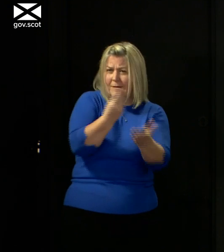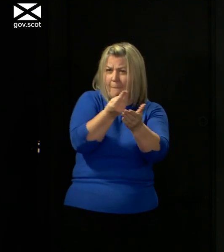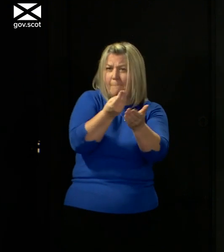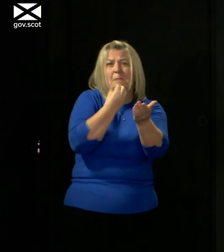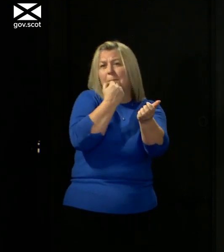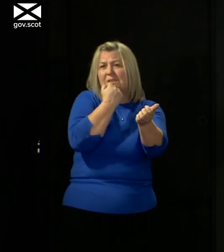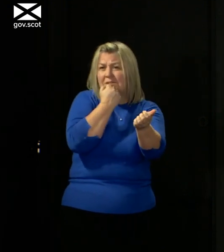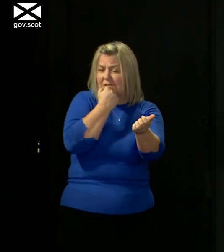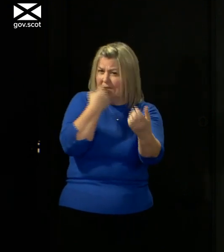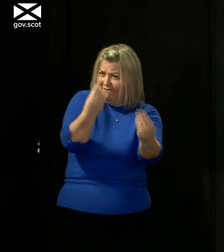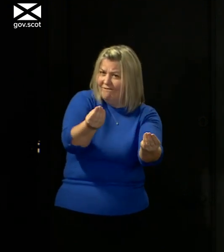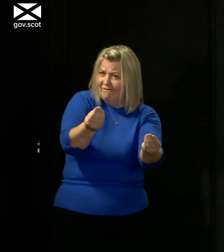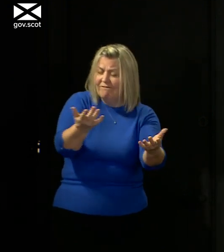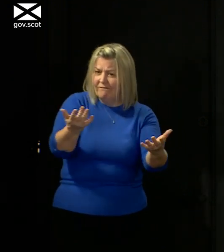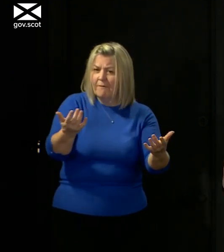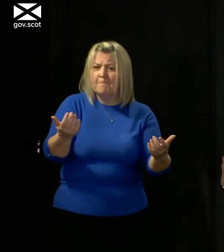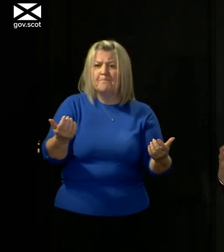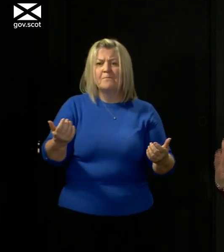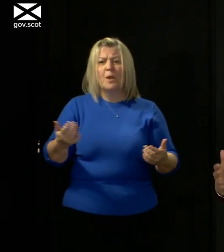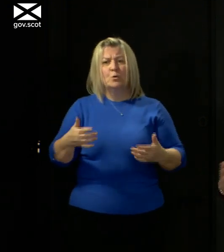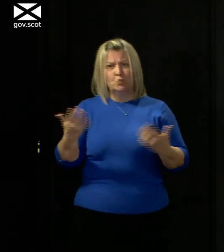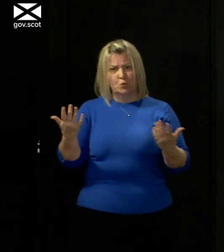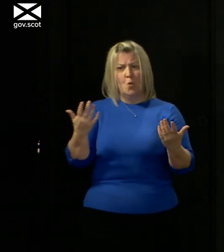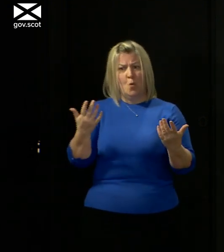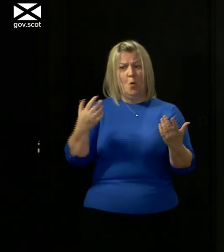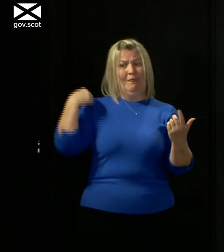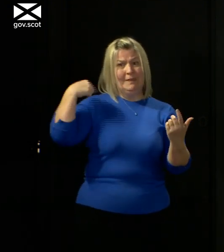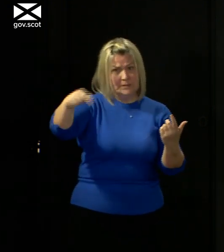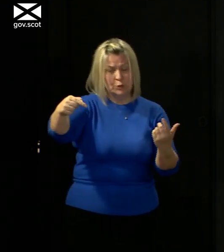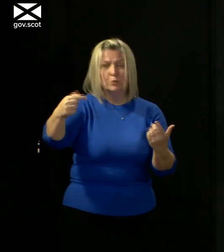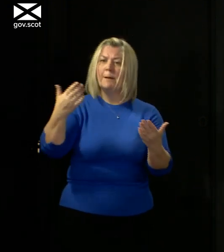tracking this virus so again later this week we will be able to provide more